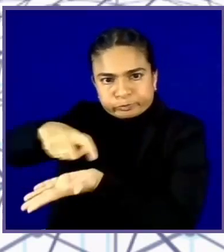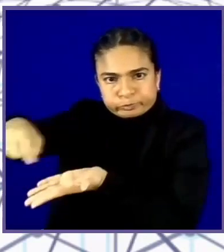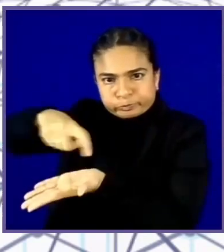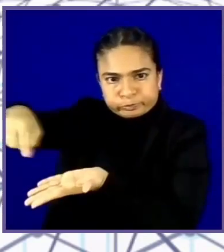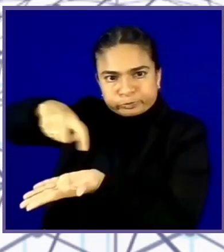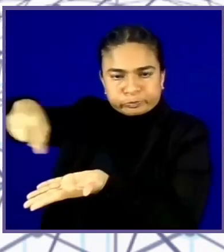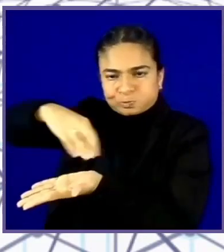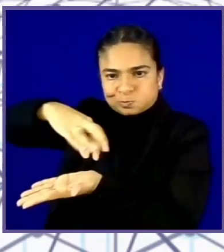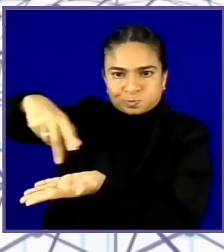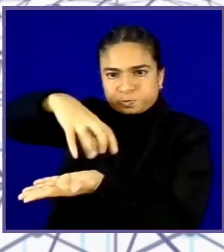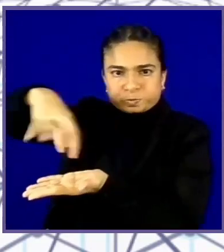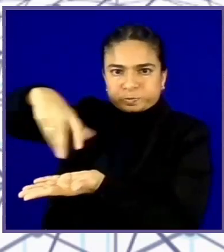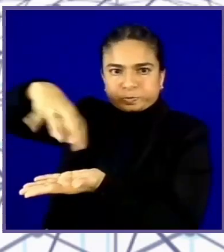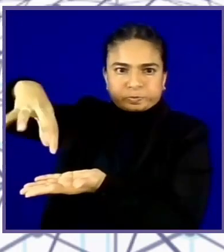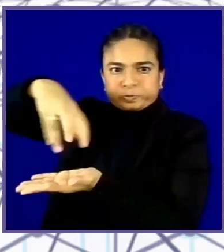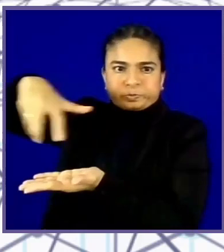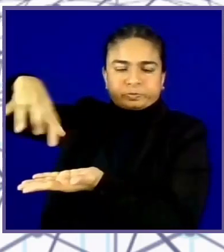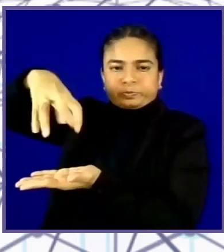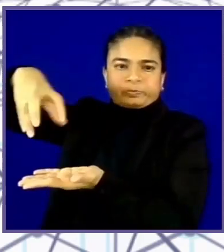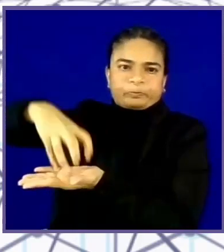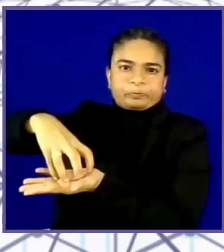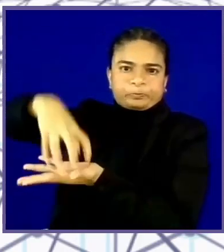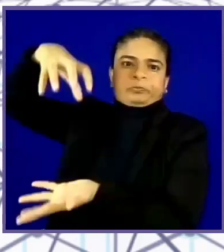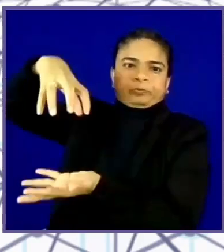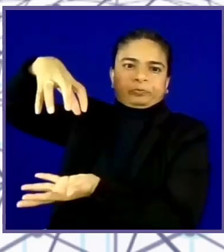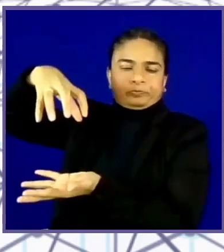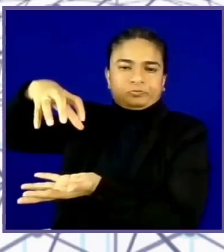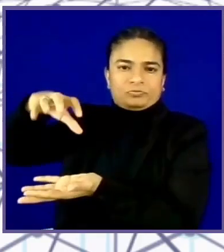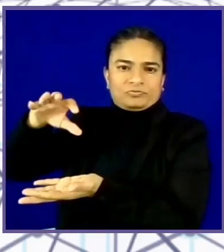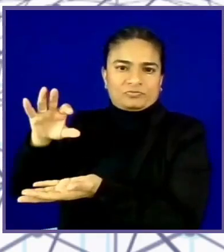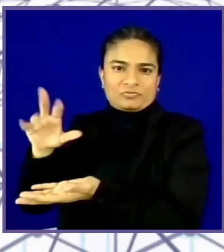A young boy with a dream to drive heavy vehicles professionally.